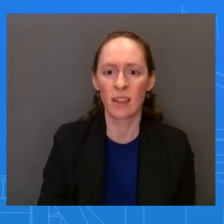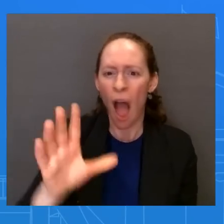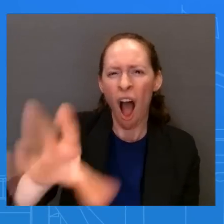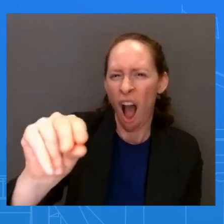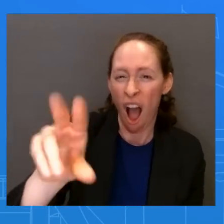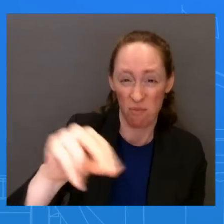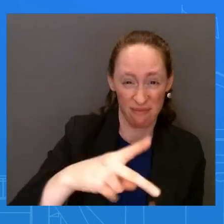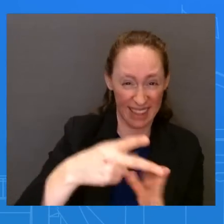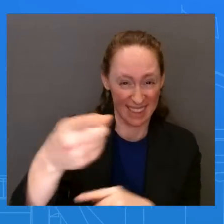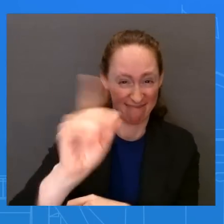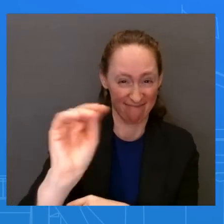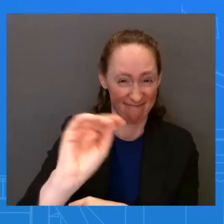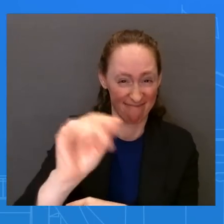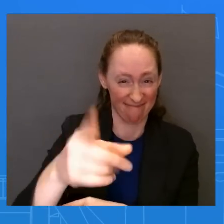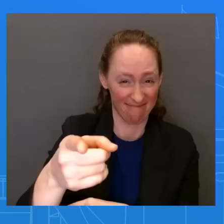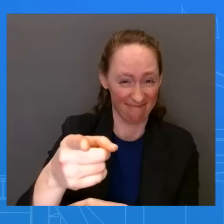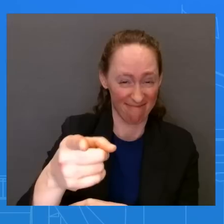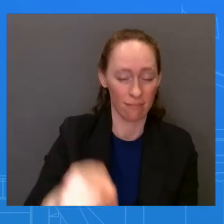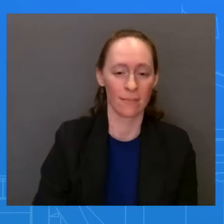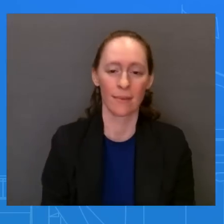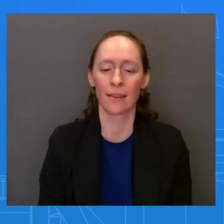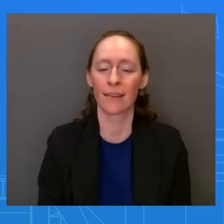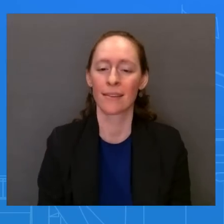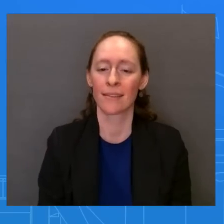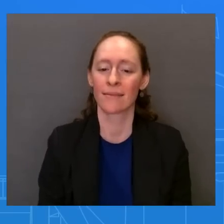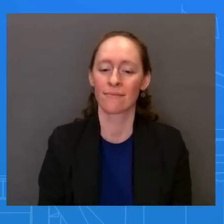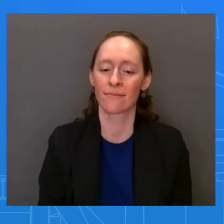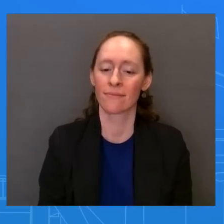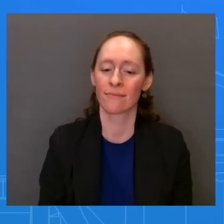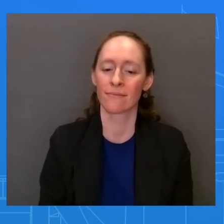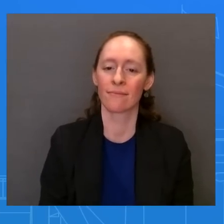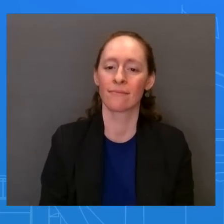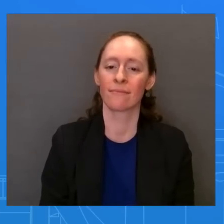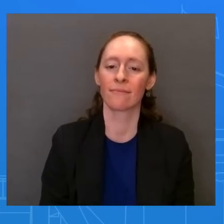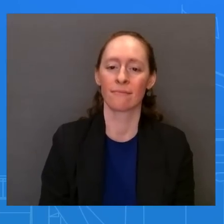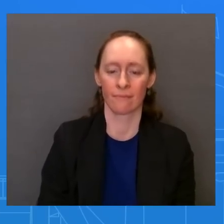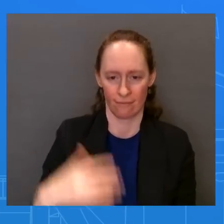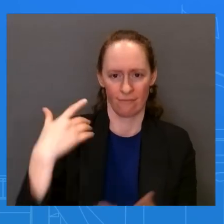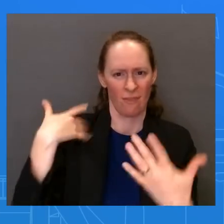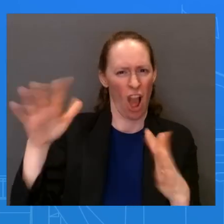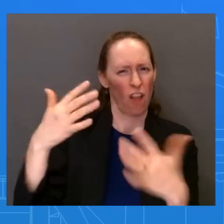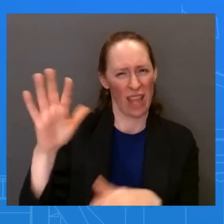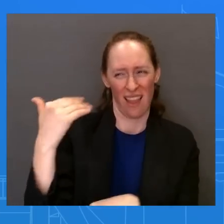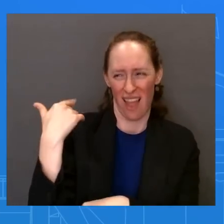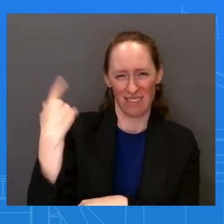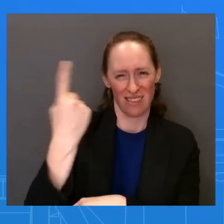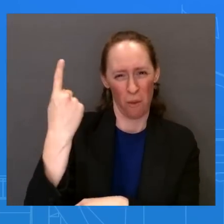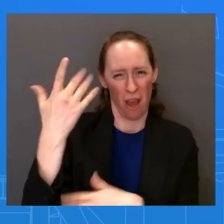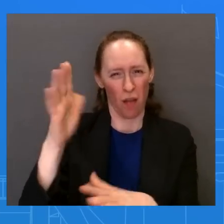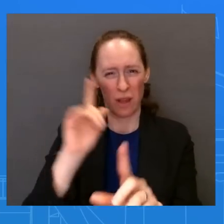Ms. Jean-Pierre: We have someone currently who answered your questions for 45 minutes on a call -- >> The Press: He did. Ms. Jean-Pierre: -- and took your questions. The Press: Yes. >> Ms. Jean-Pierre: